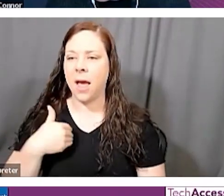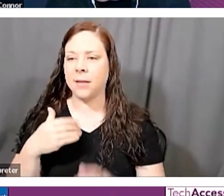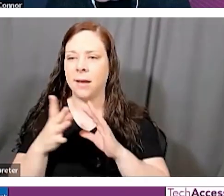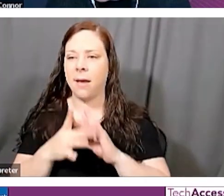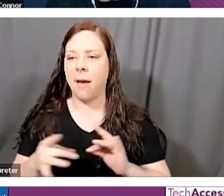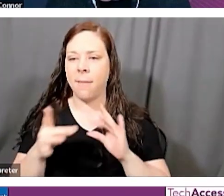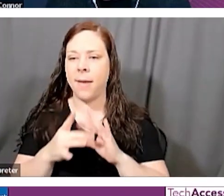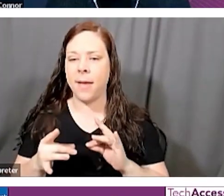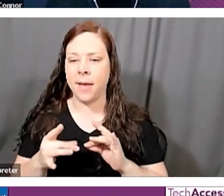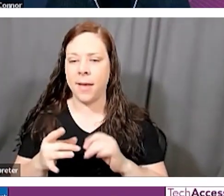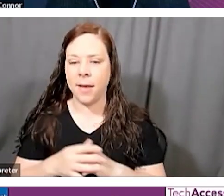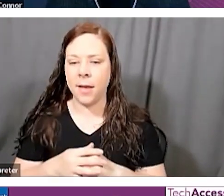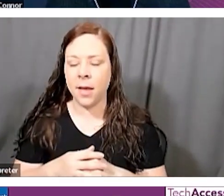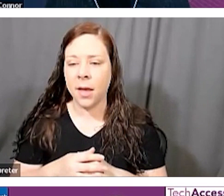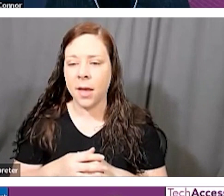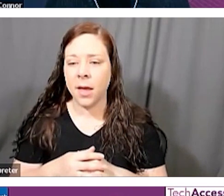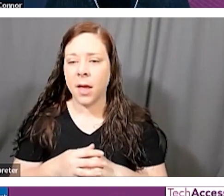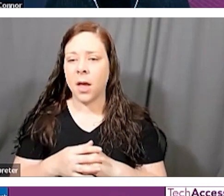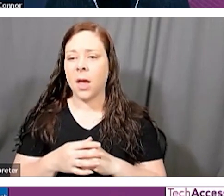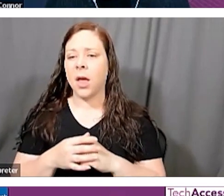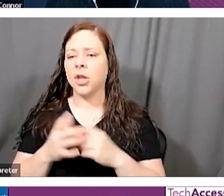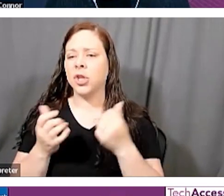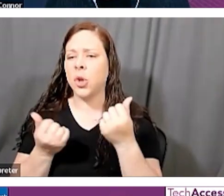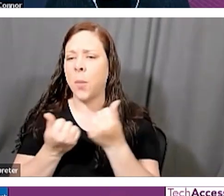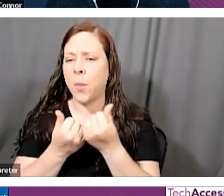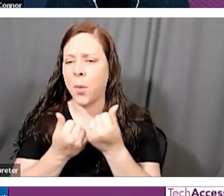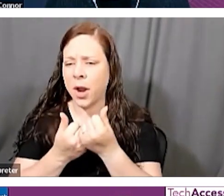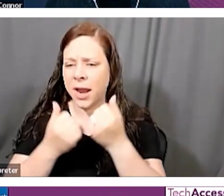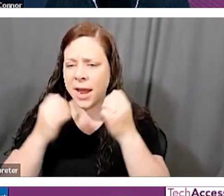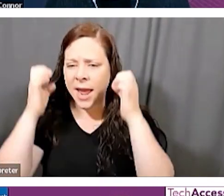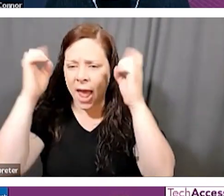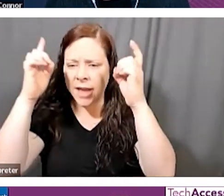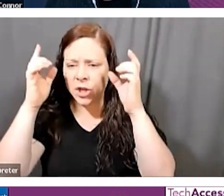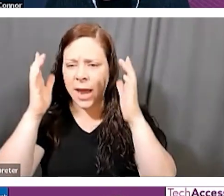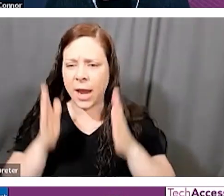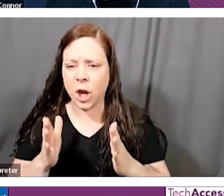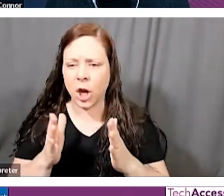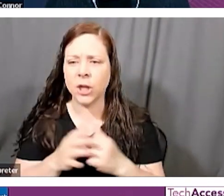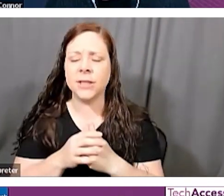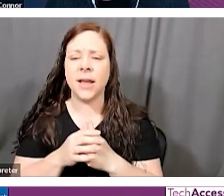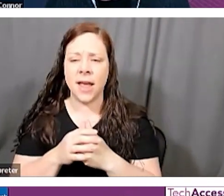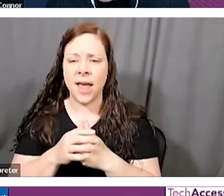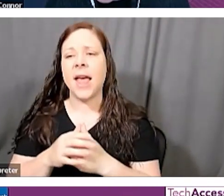One of the trends to support educators already teaching in the profession is to earn micro credentials in addition to their teaching certificate.